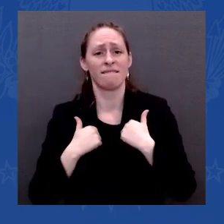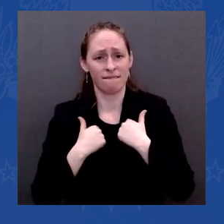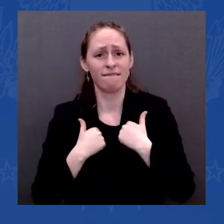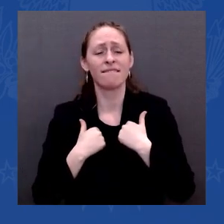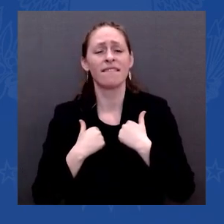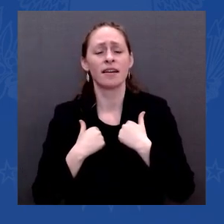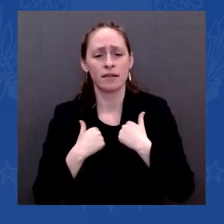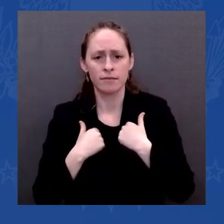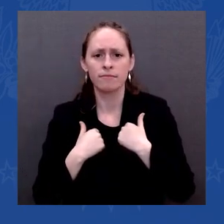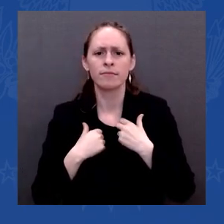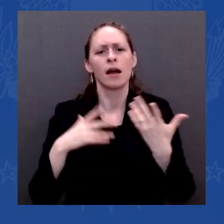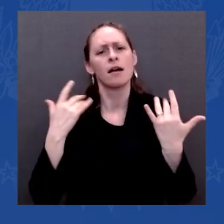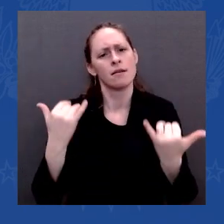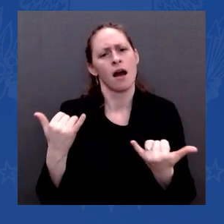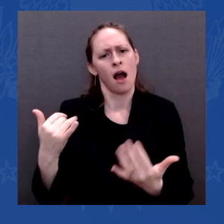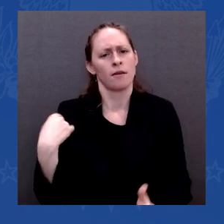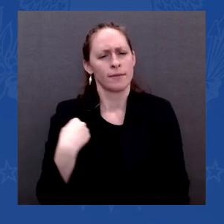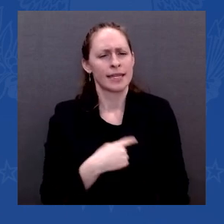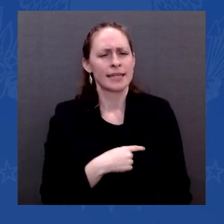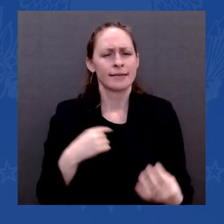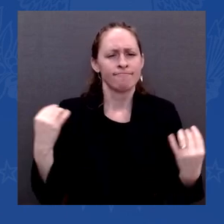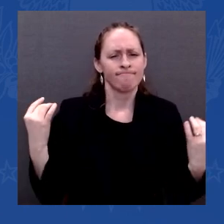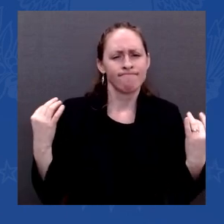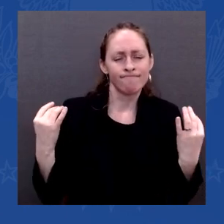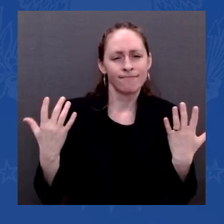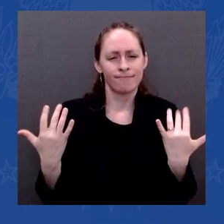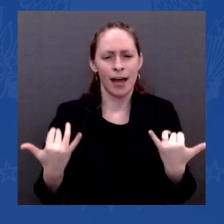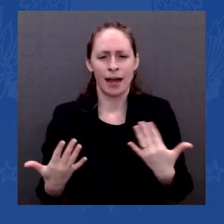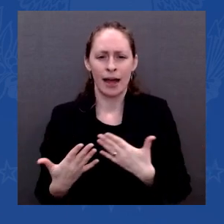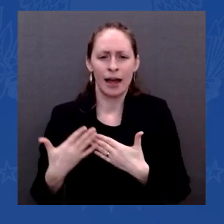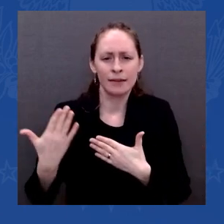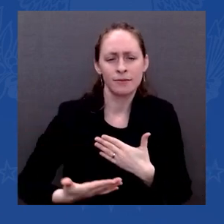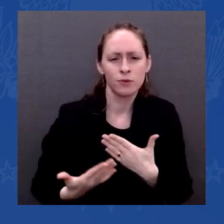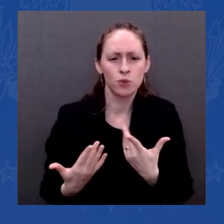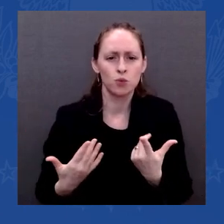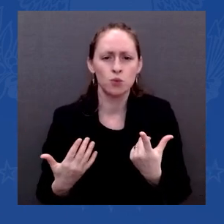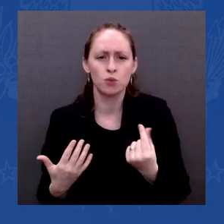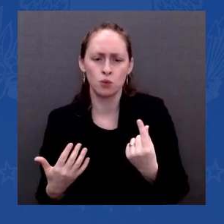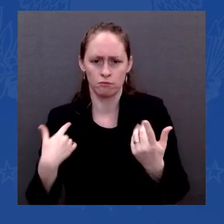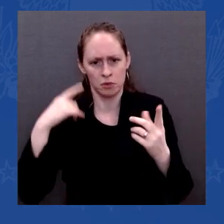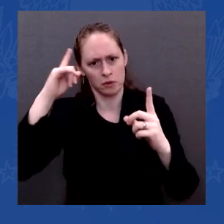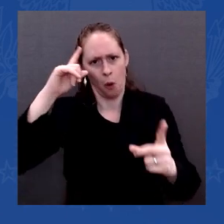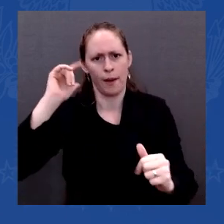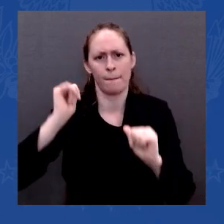Philadelphia; Henderson, Nevada; and elsewhere throughout -- sites that we’re launching every week.